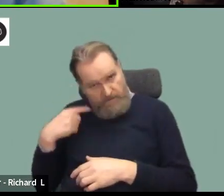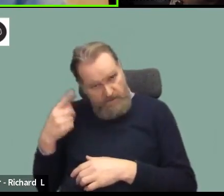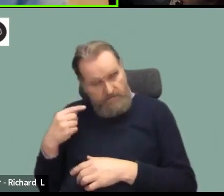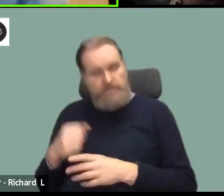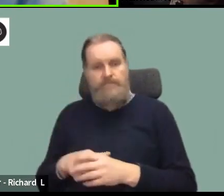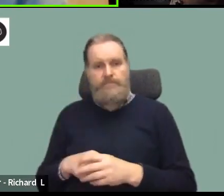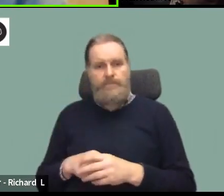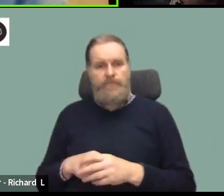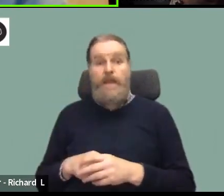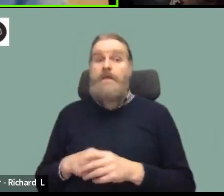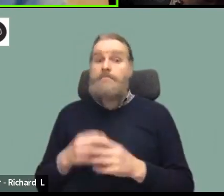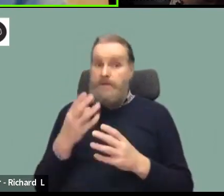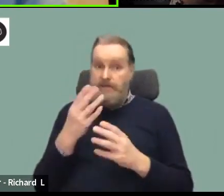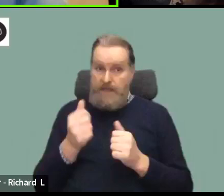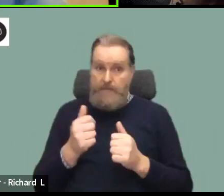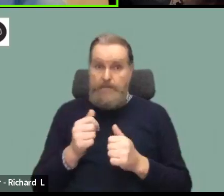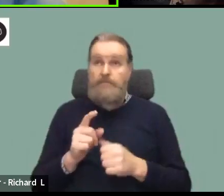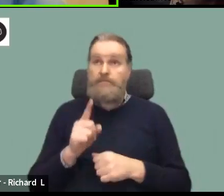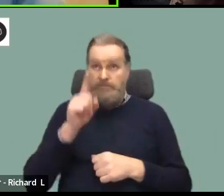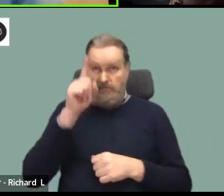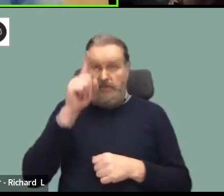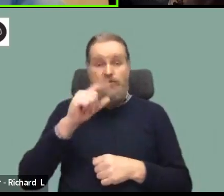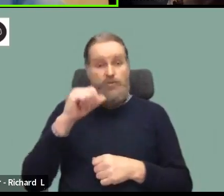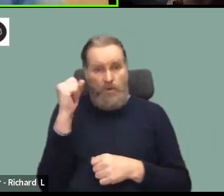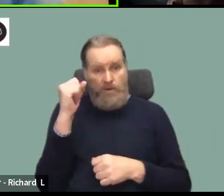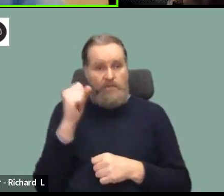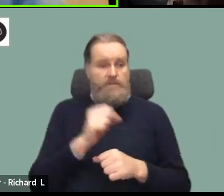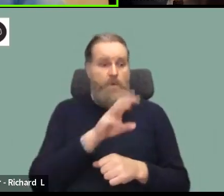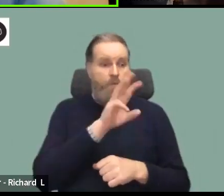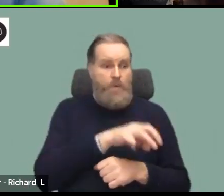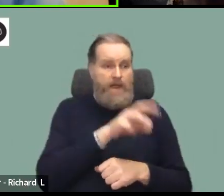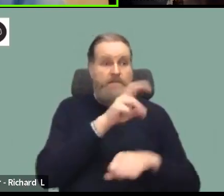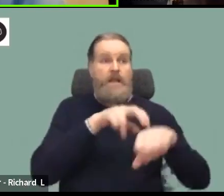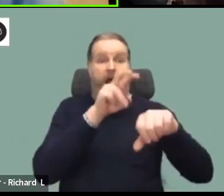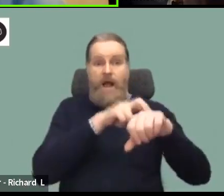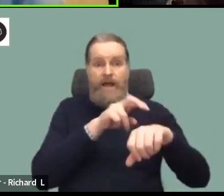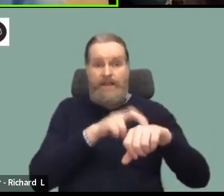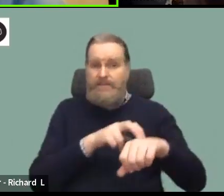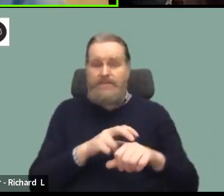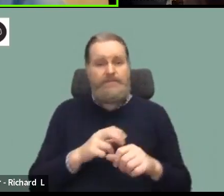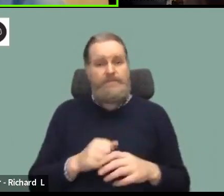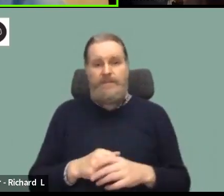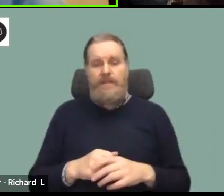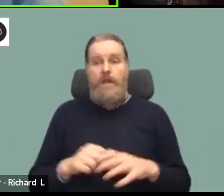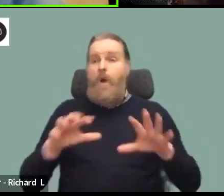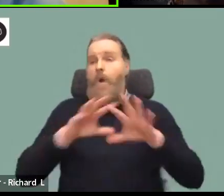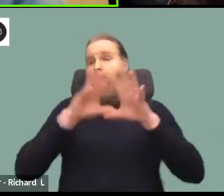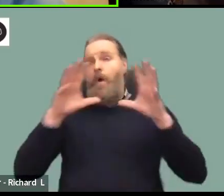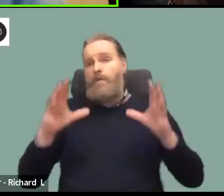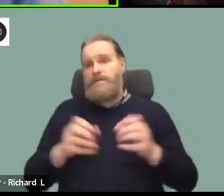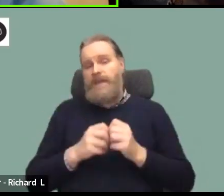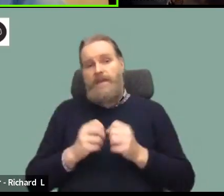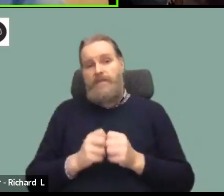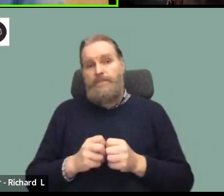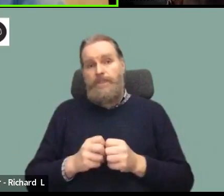are 10,000 Plus in the default areas, and the default areas. are just I just want to reflect produced a fantastic vote. I mean we a fantastic vote. I mean we had over 30.